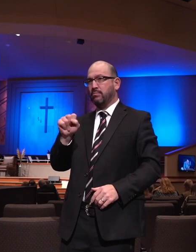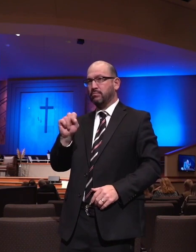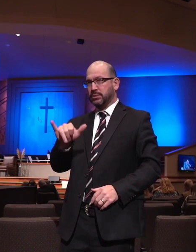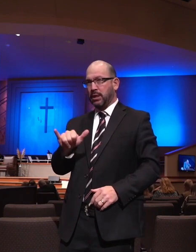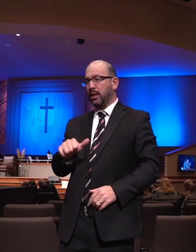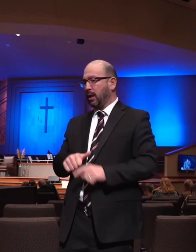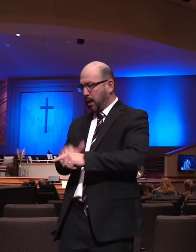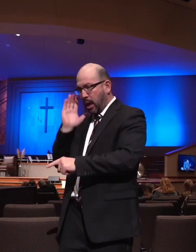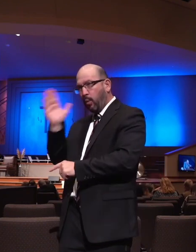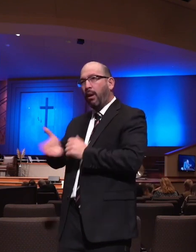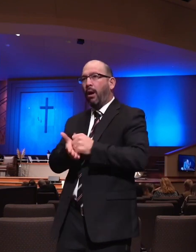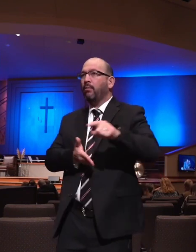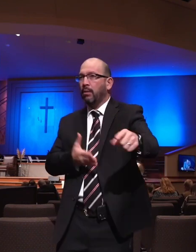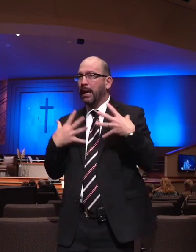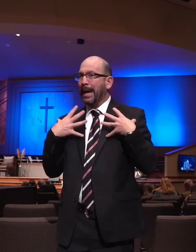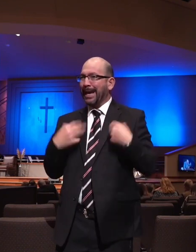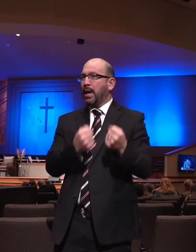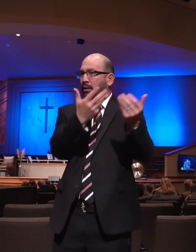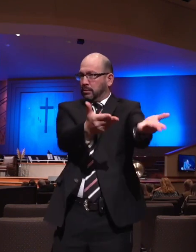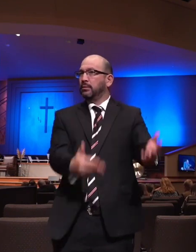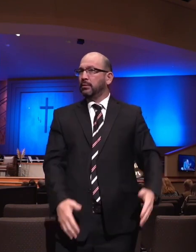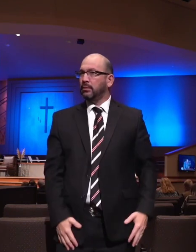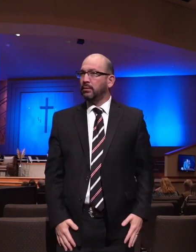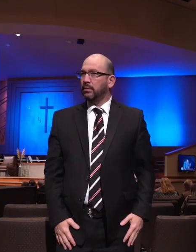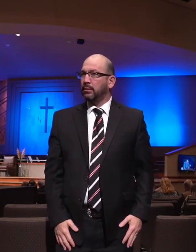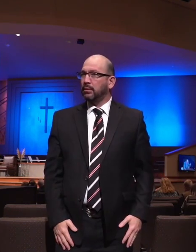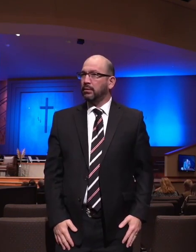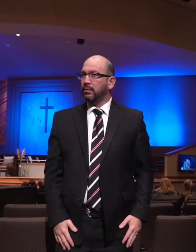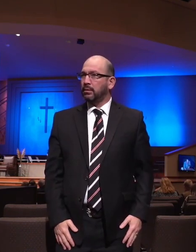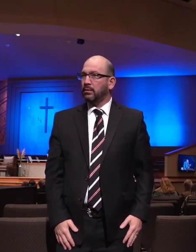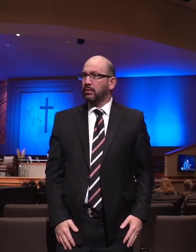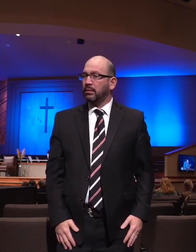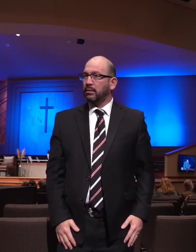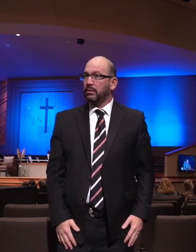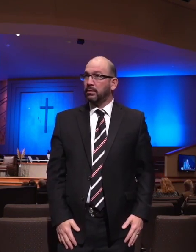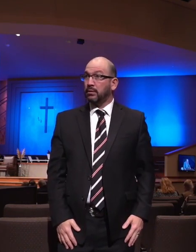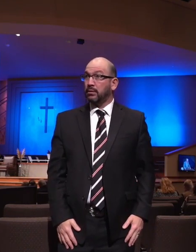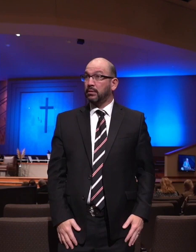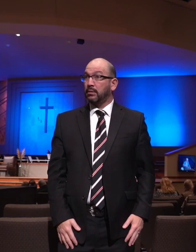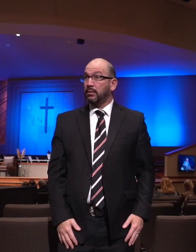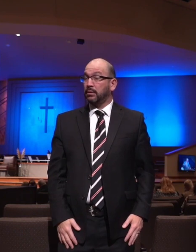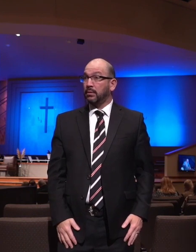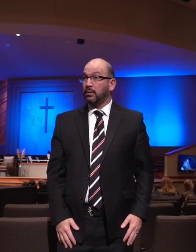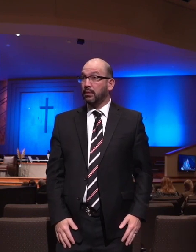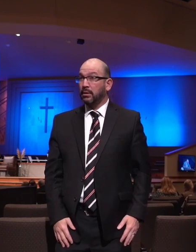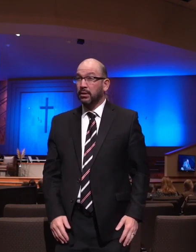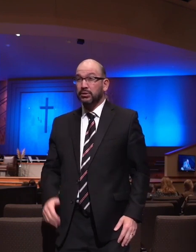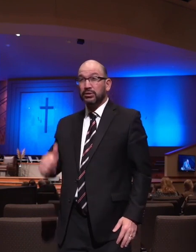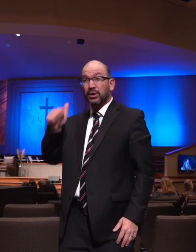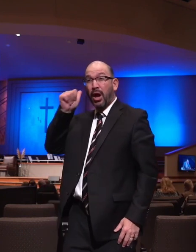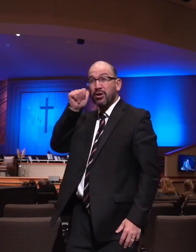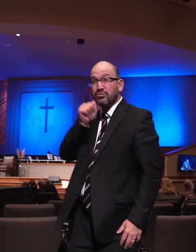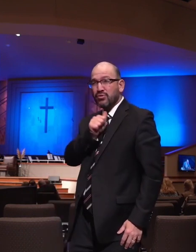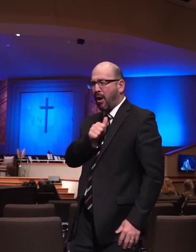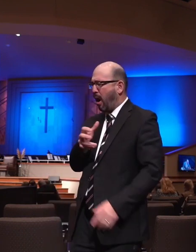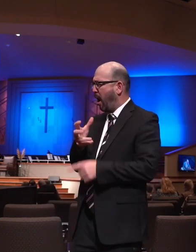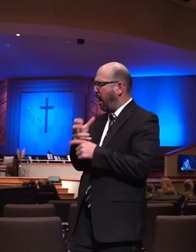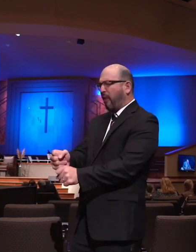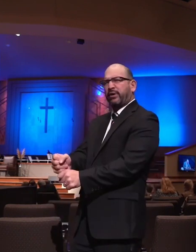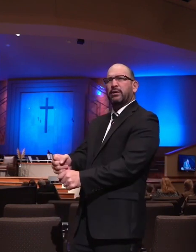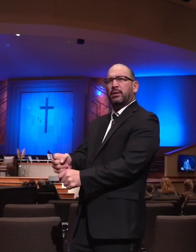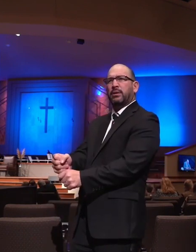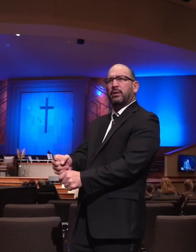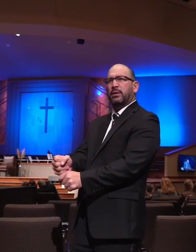would recover him of his leprosy and she was so confident about that and one went